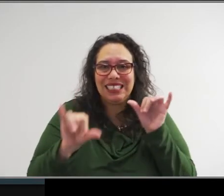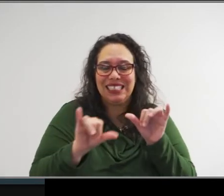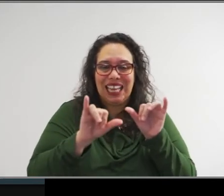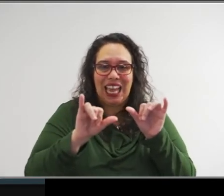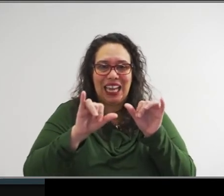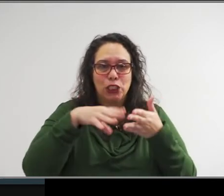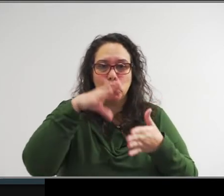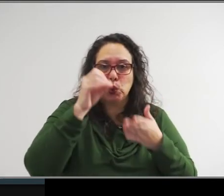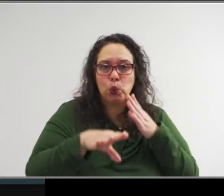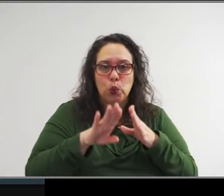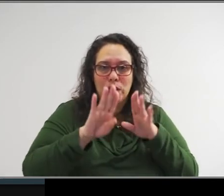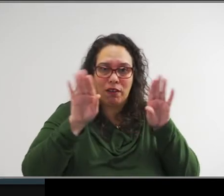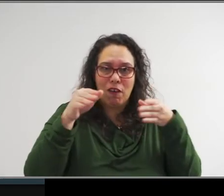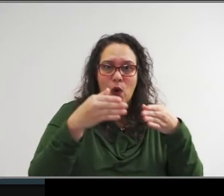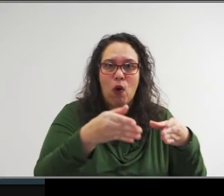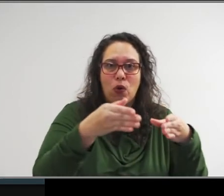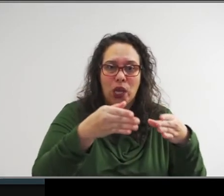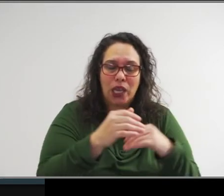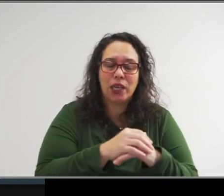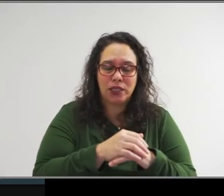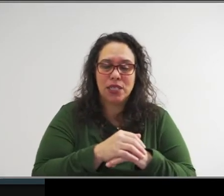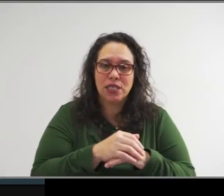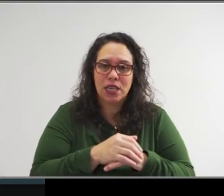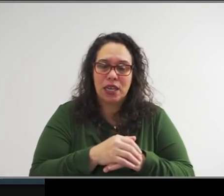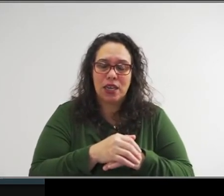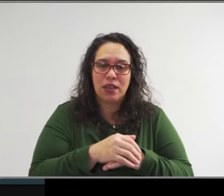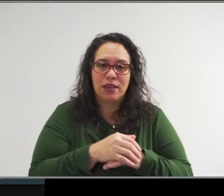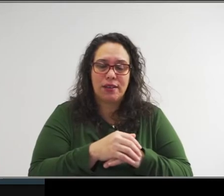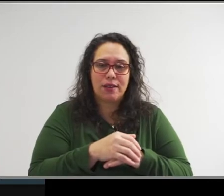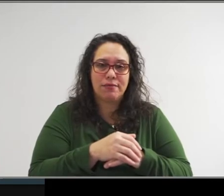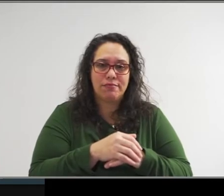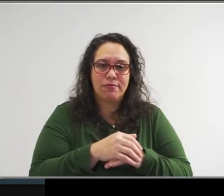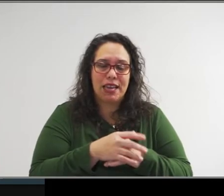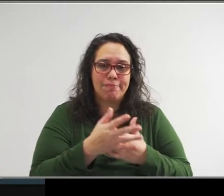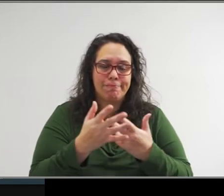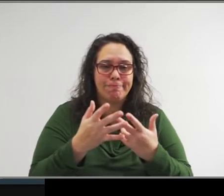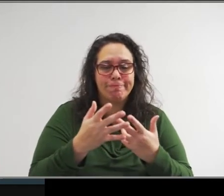and really be a method that kids can process with.